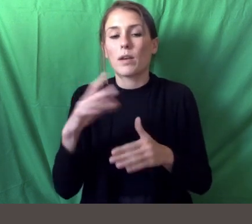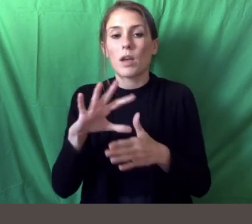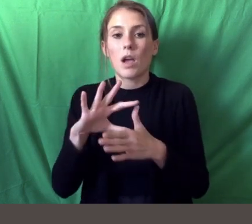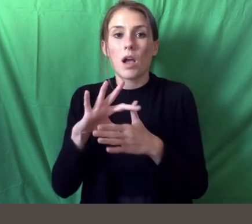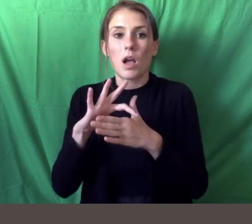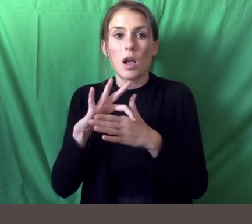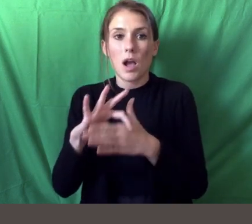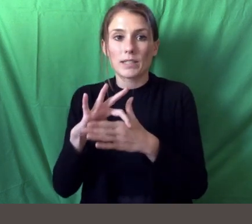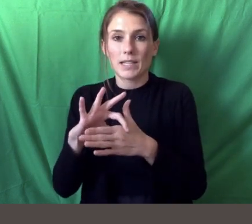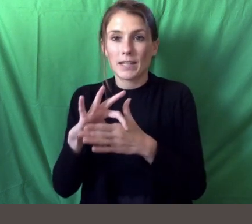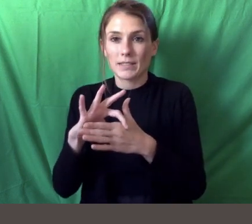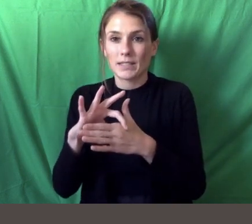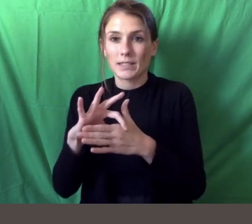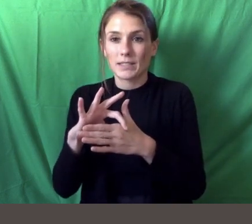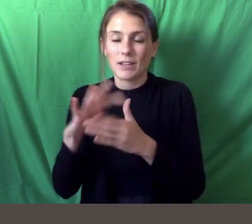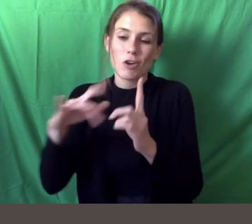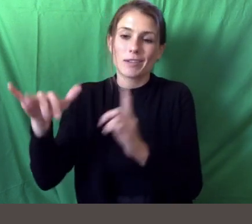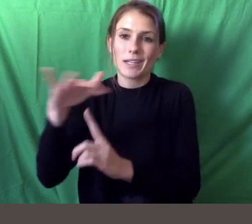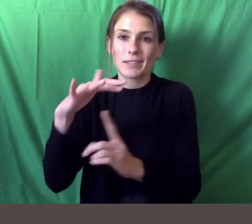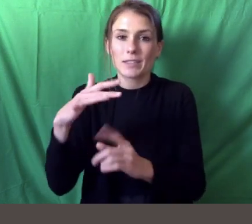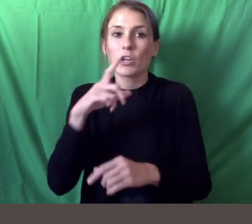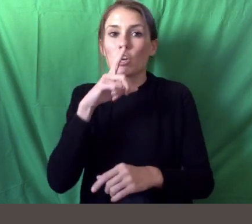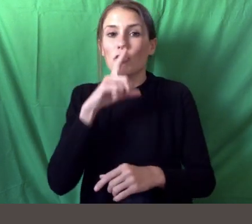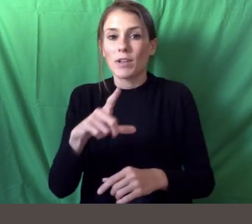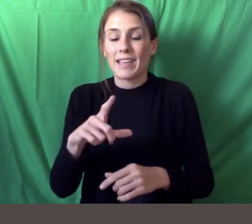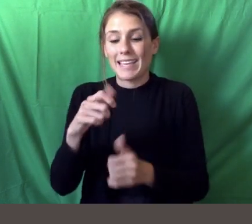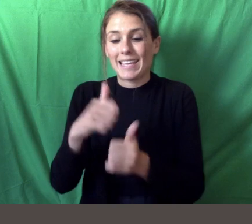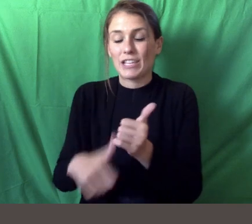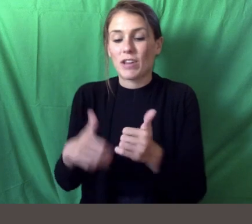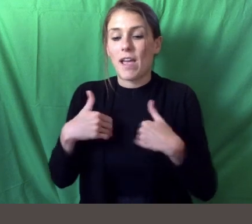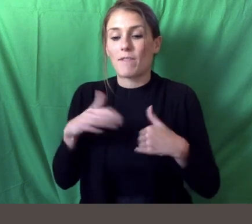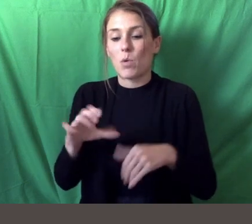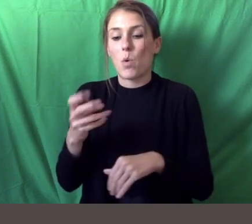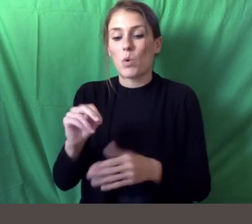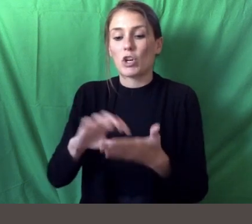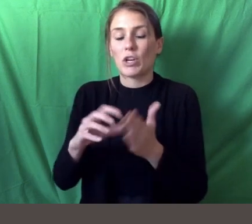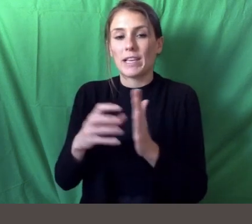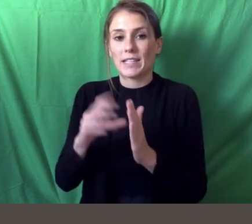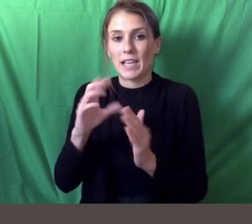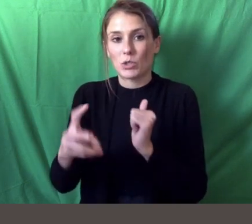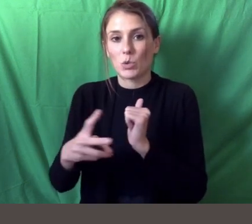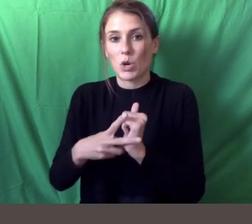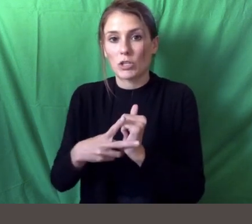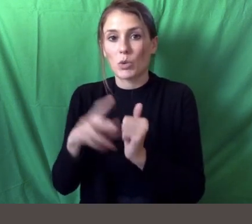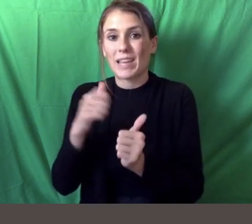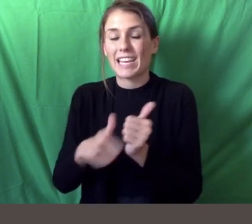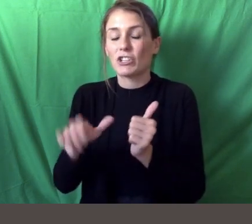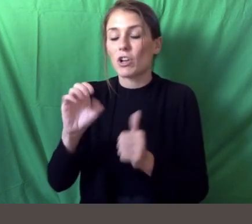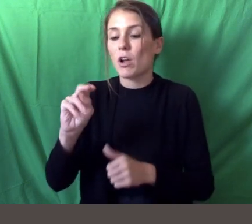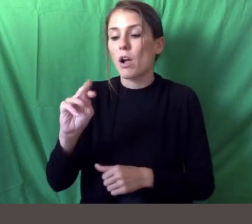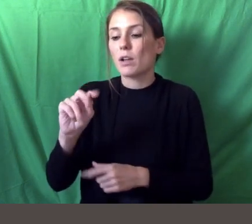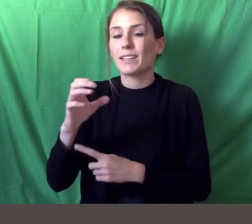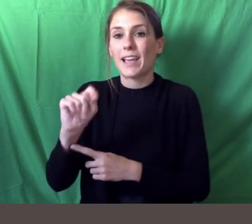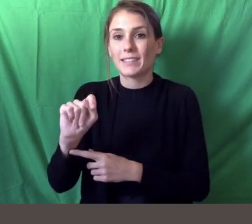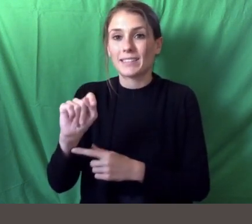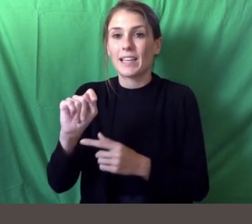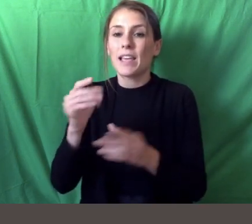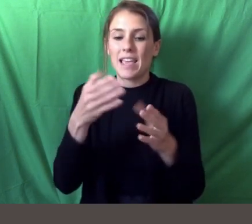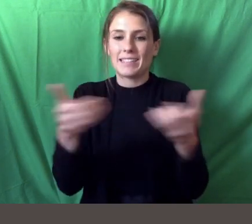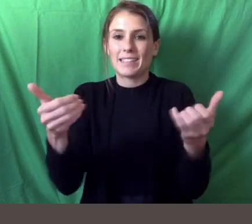Each context keeps its own cookies and session storage, so contexts are independent of each other.